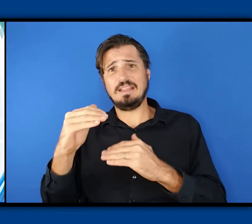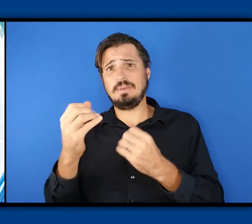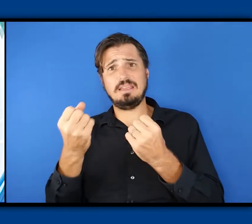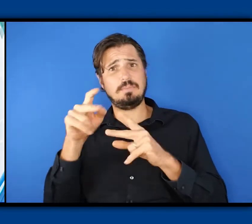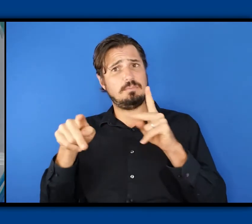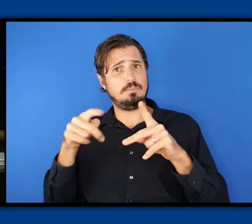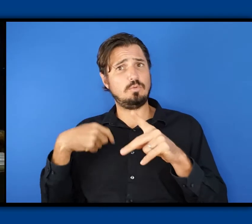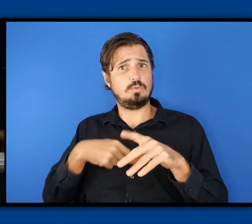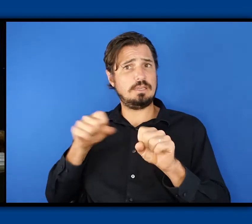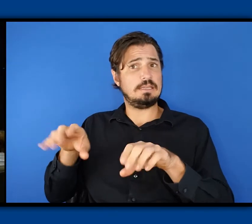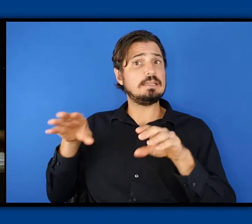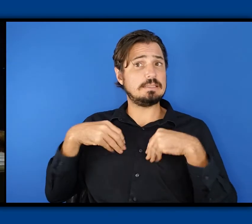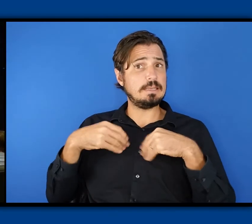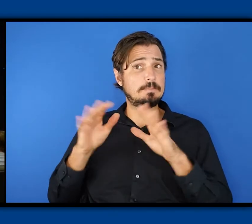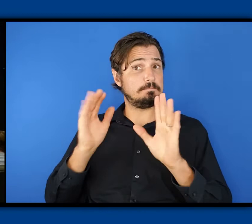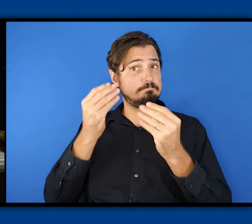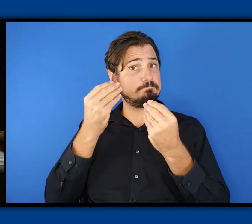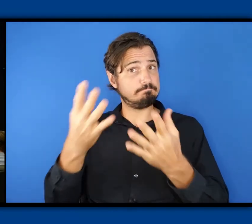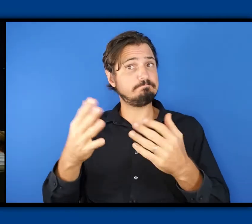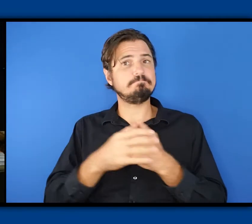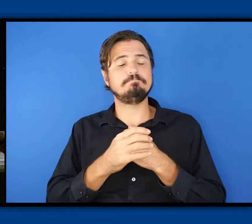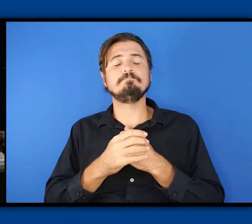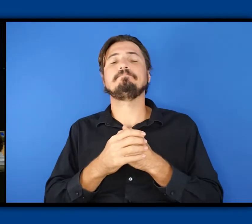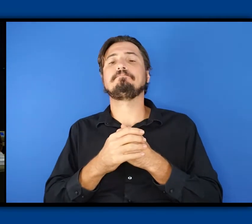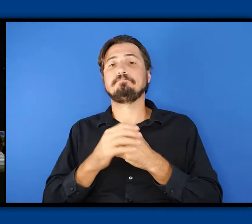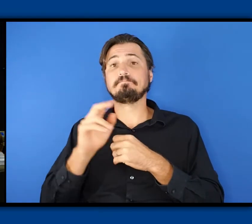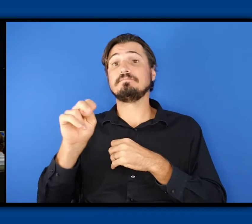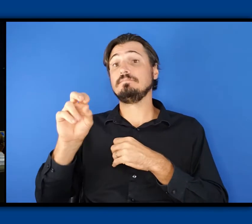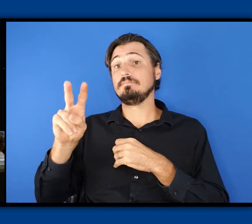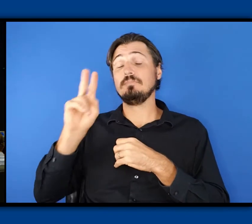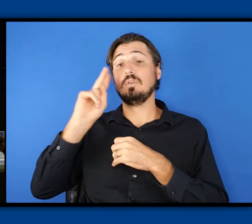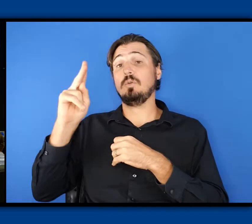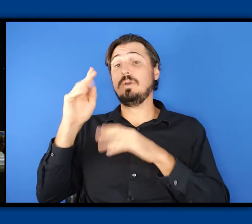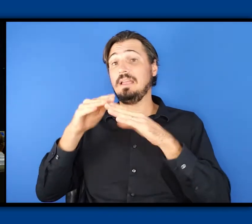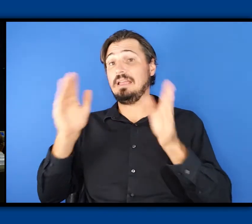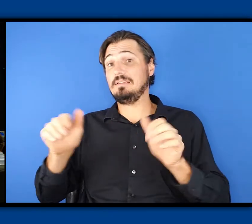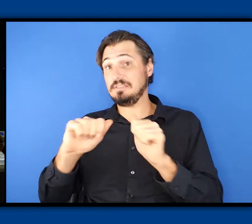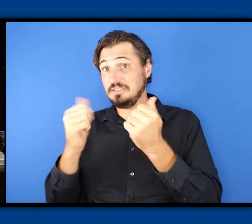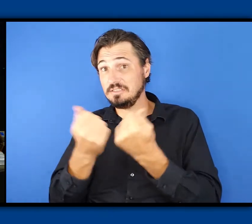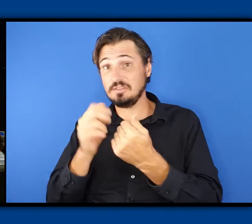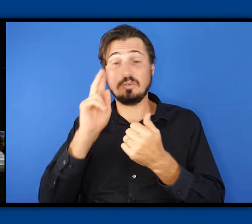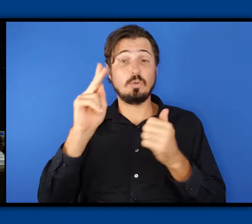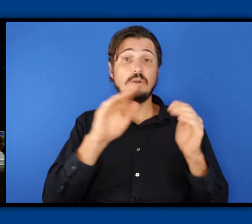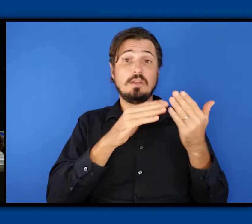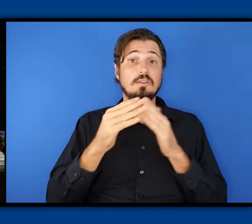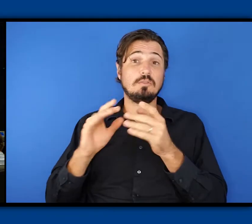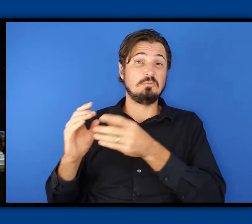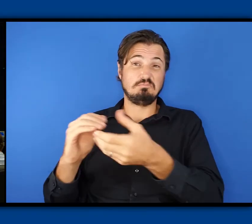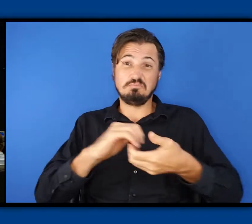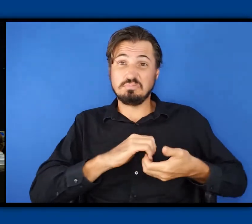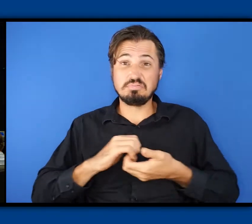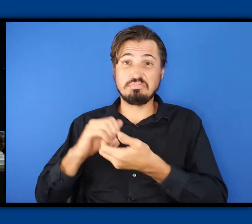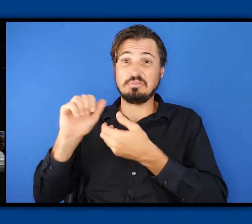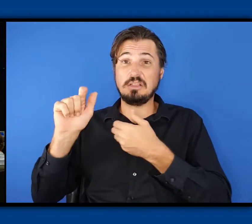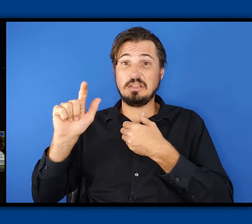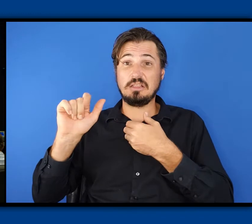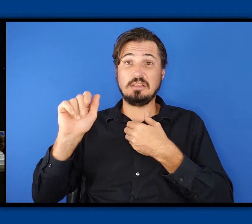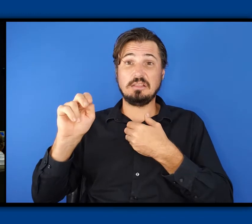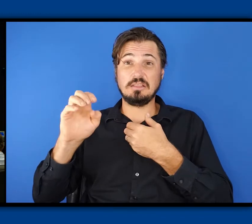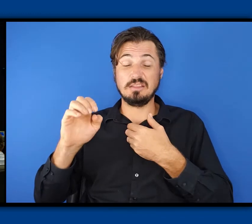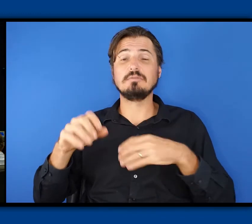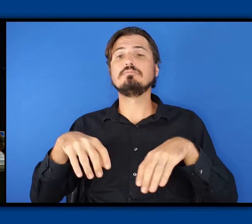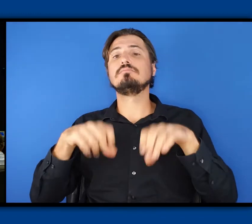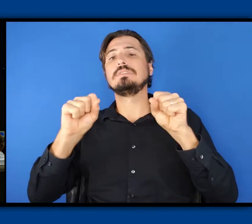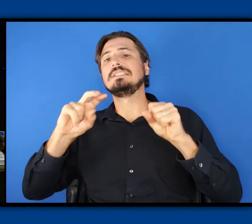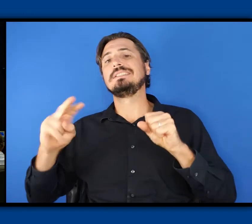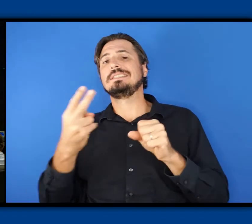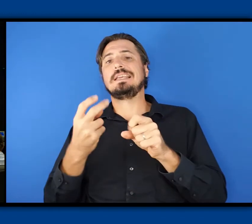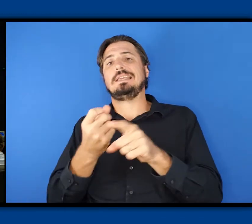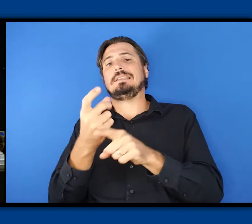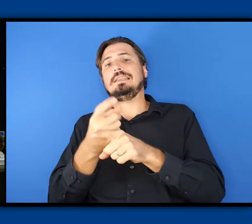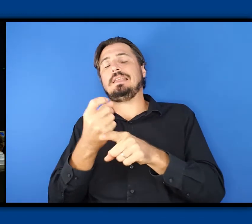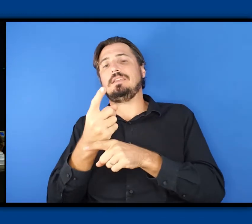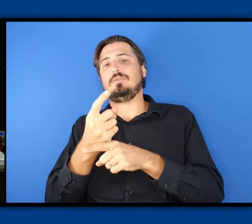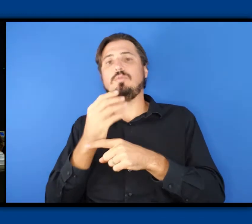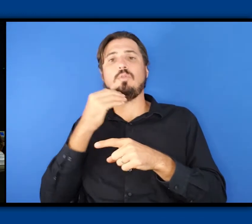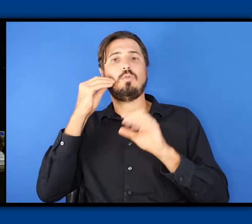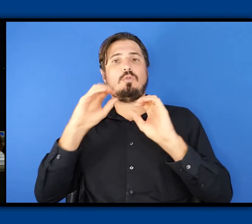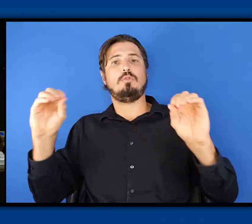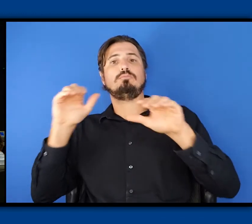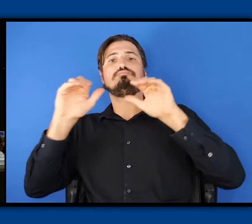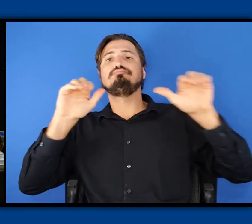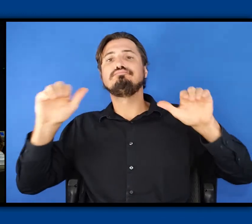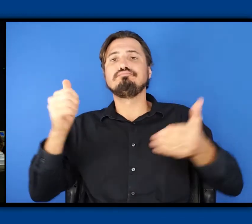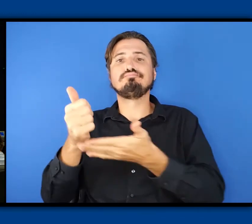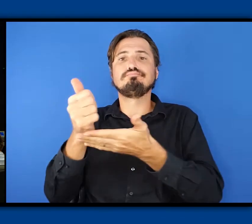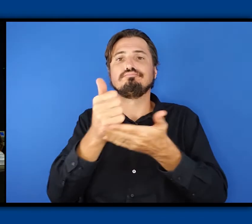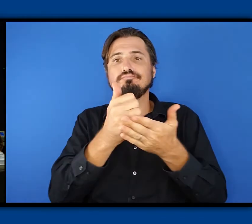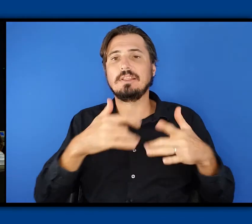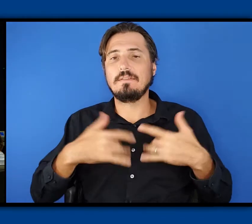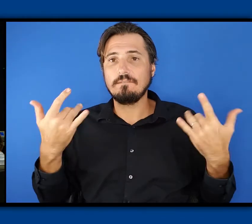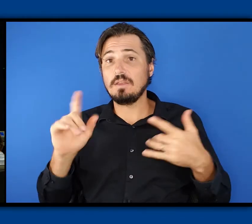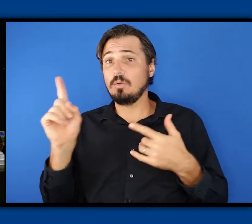In November, the Kaua‘i County Housing Agency and the Kaua‘i Community Alliance hosted the second annual Kaua‘i Housing Connect homeless outreach event at Anini, Lydgate and Salt Pond